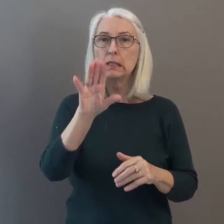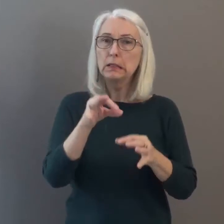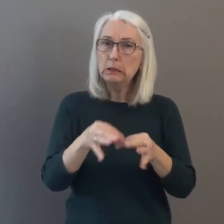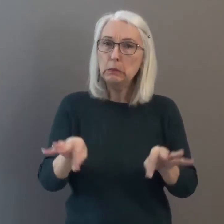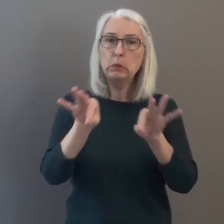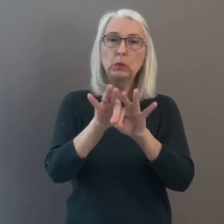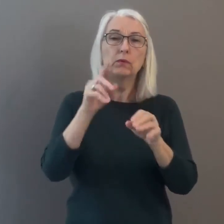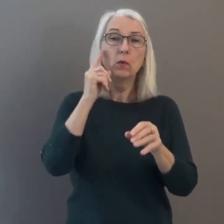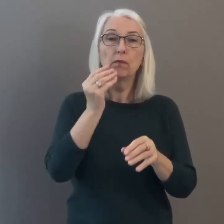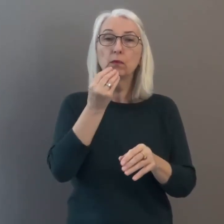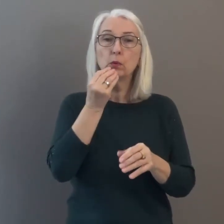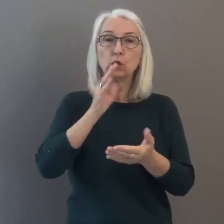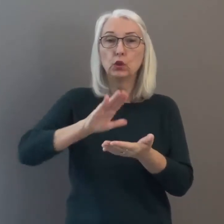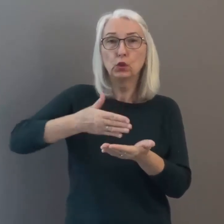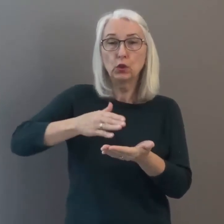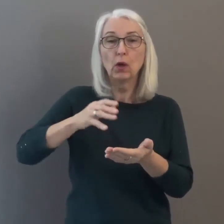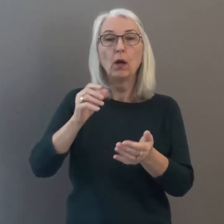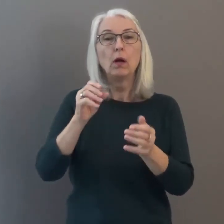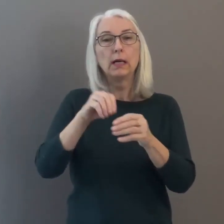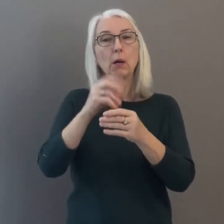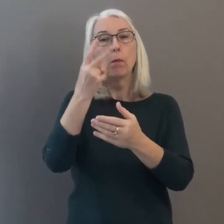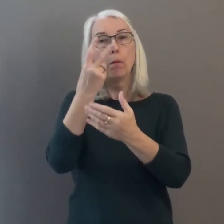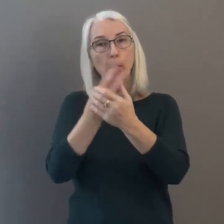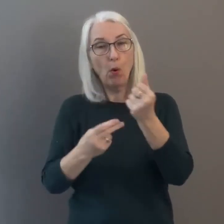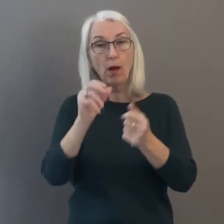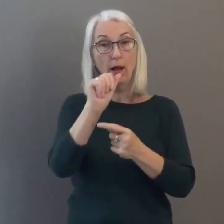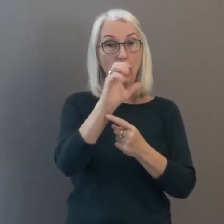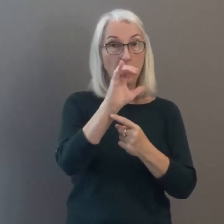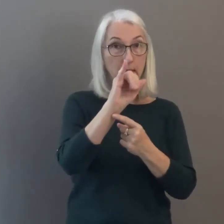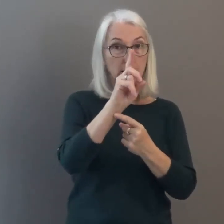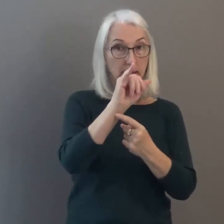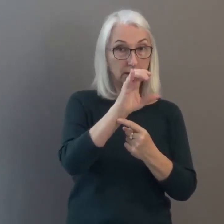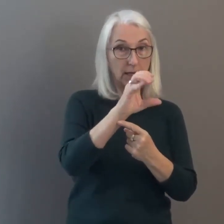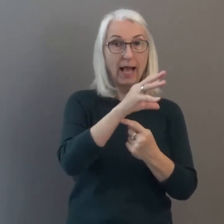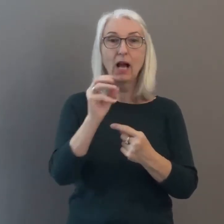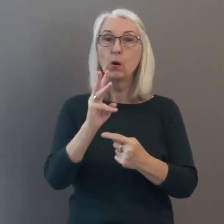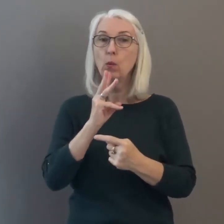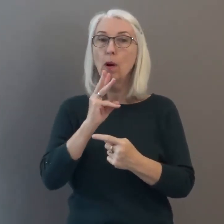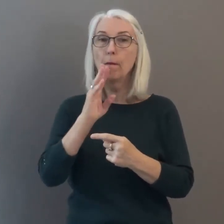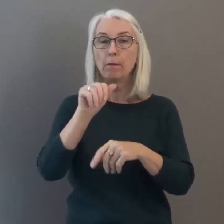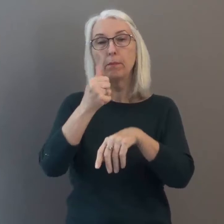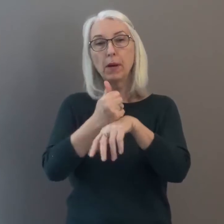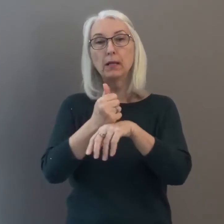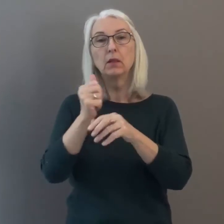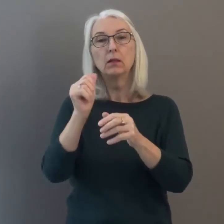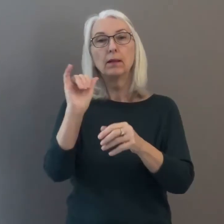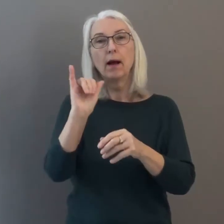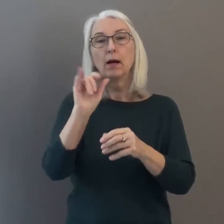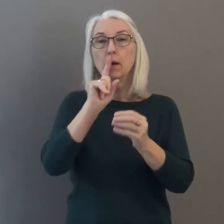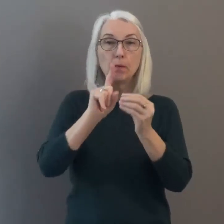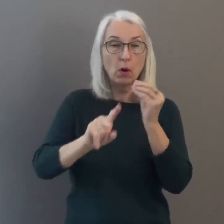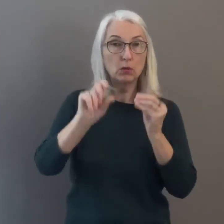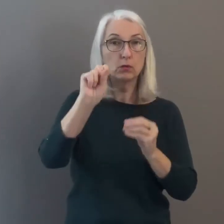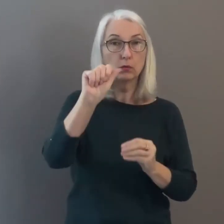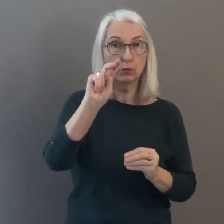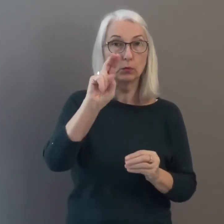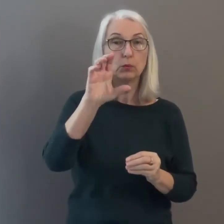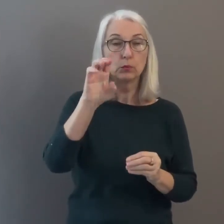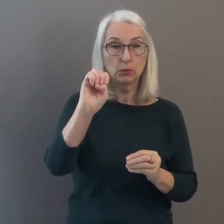It’s important for the food cooked to be both acidic and water-based, such as tomato sauce.